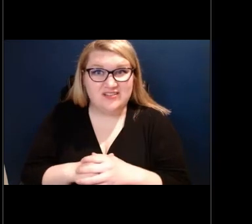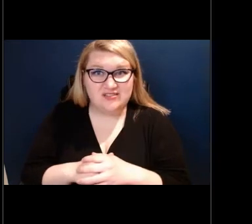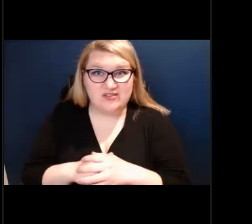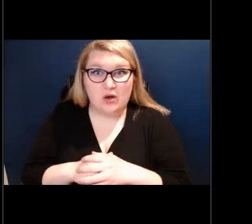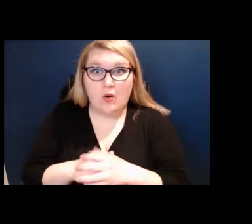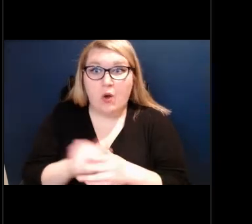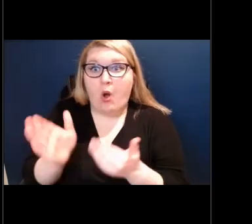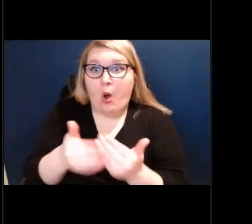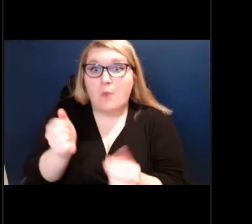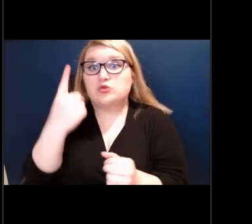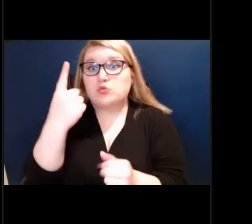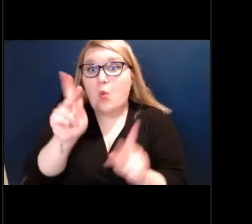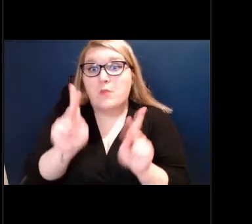had their life saved by the system.